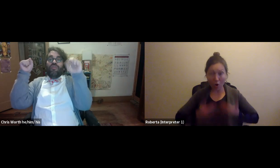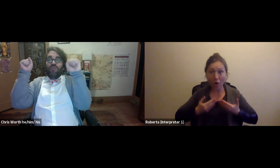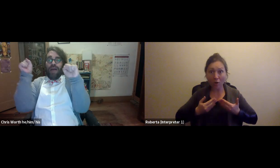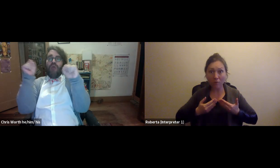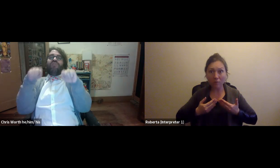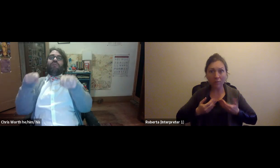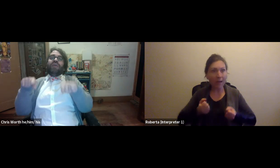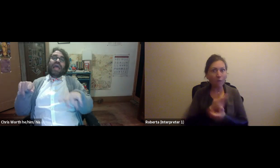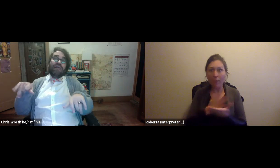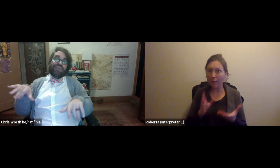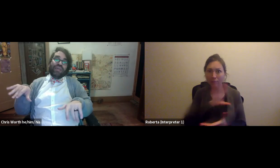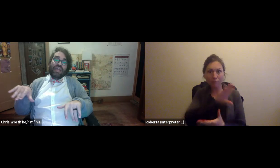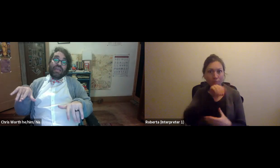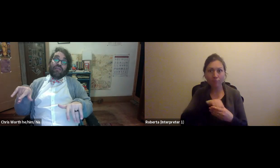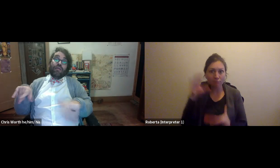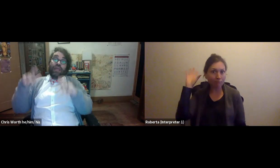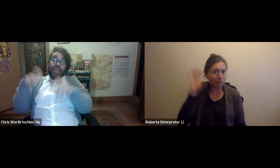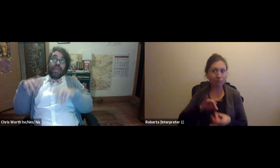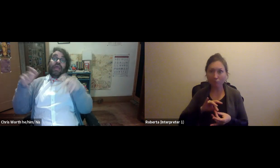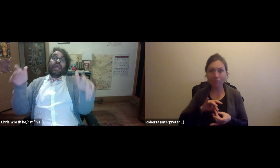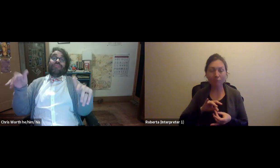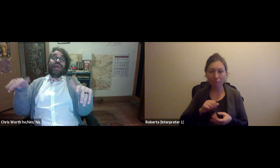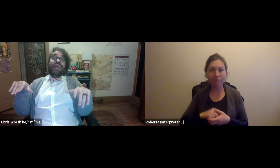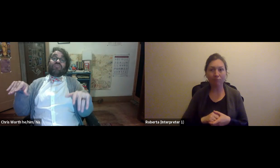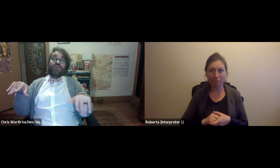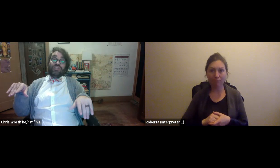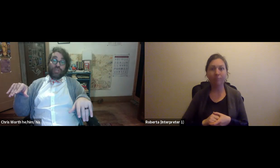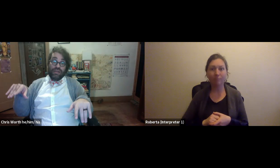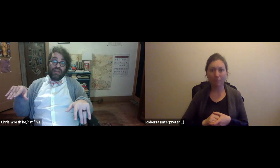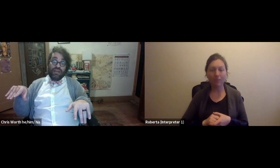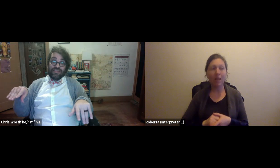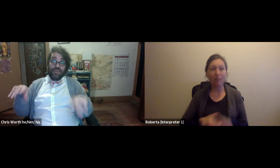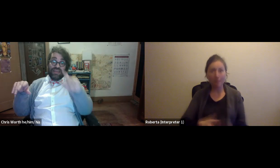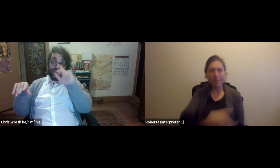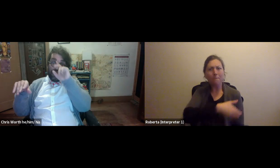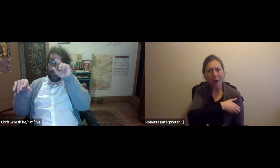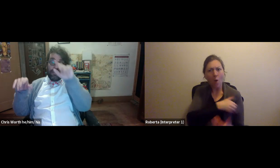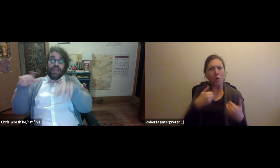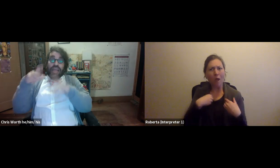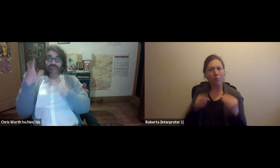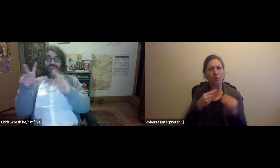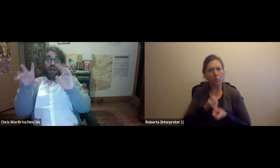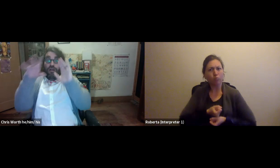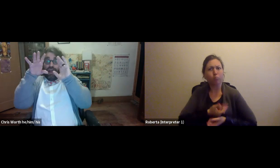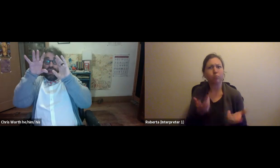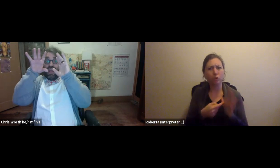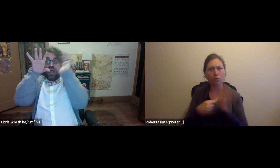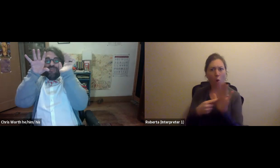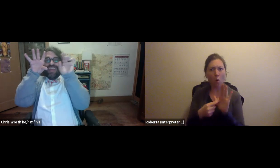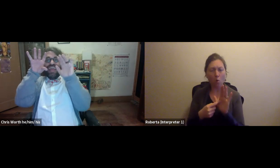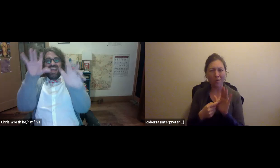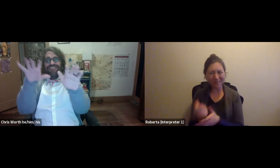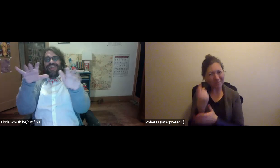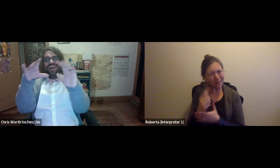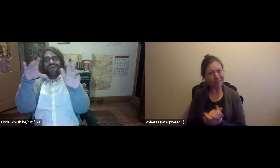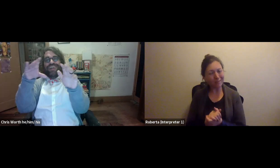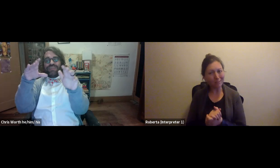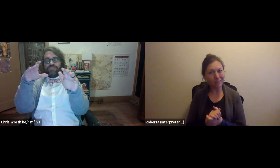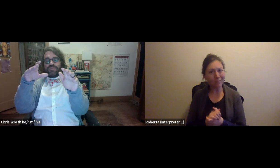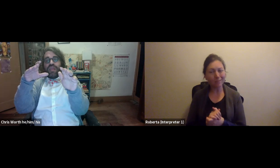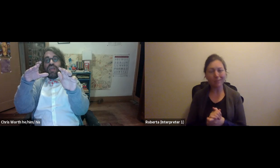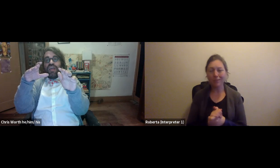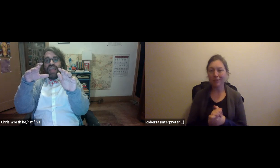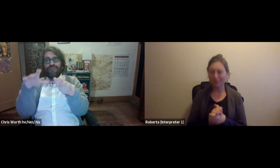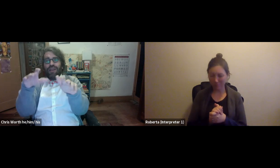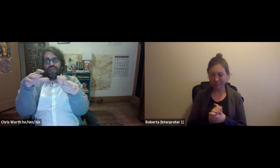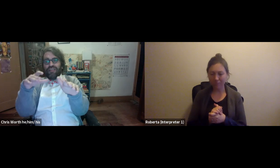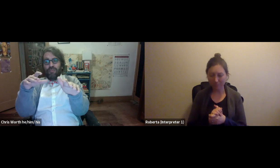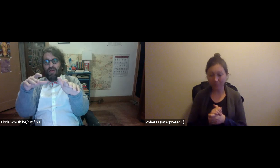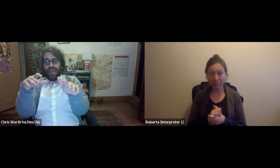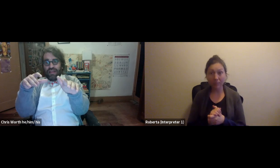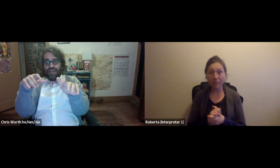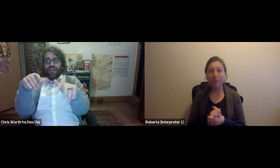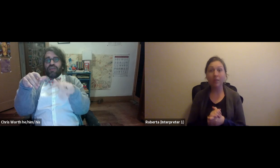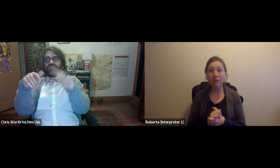the power that we had in that expression. Does that make sense? Even our disability! So